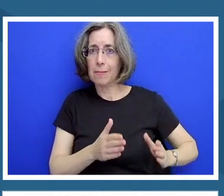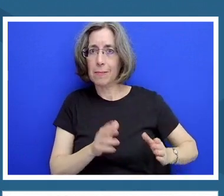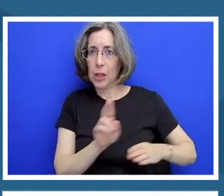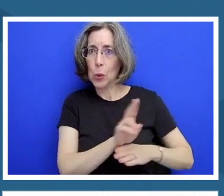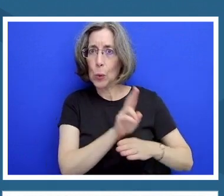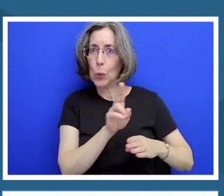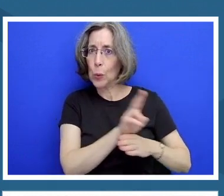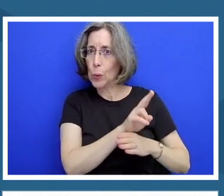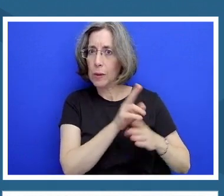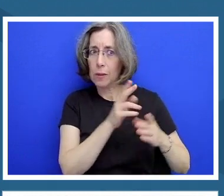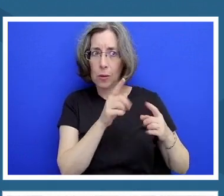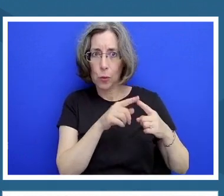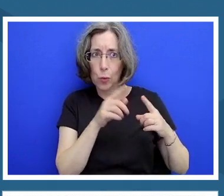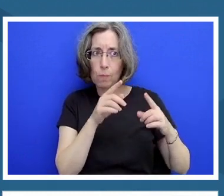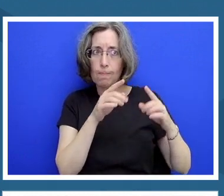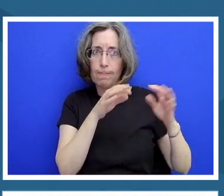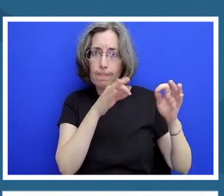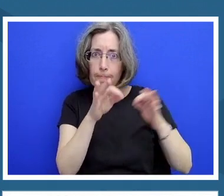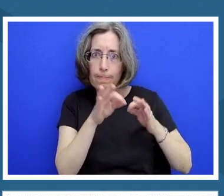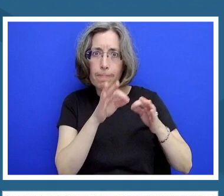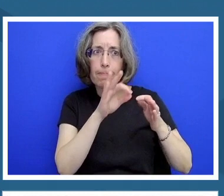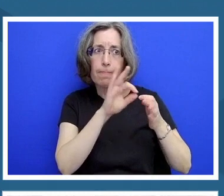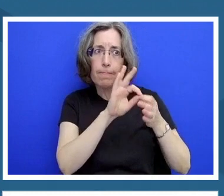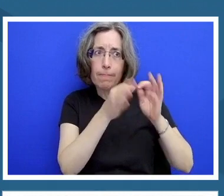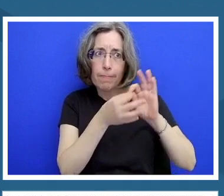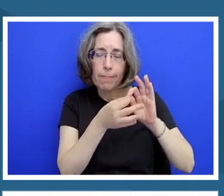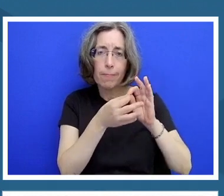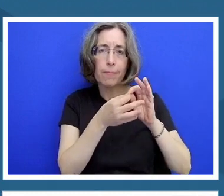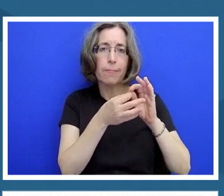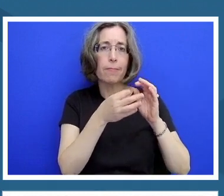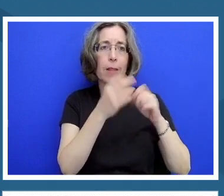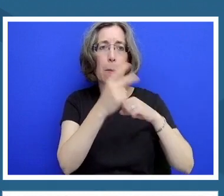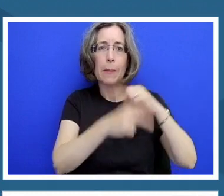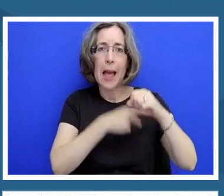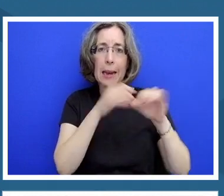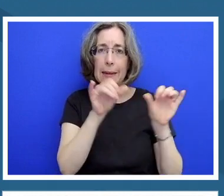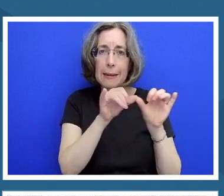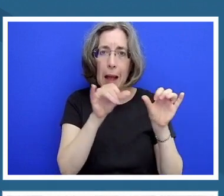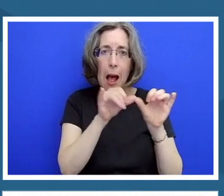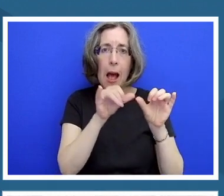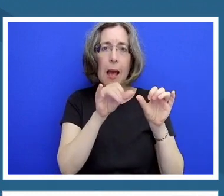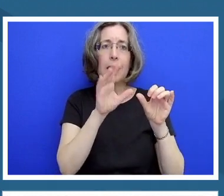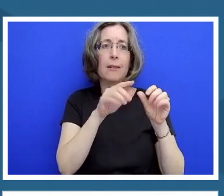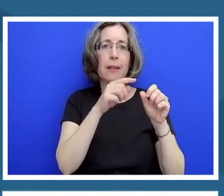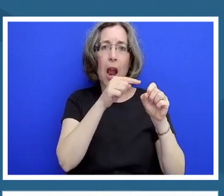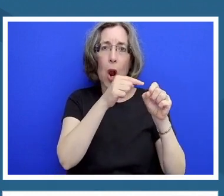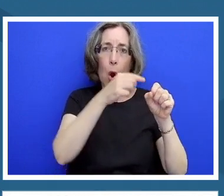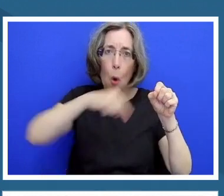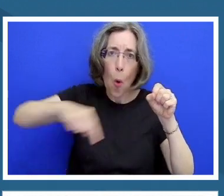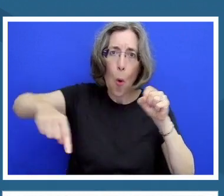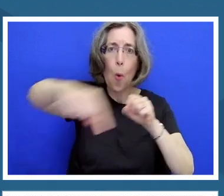characterize the size uh the orbit